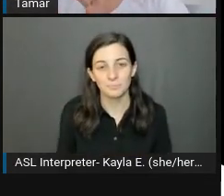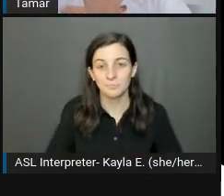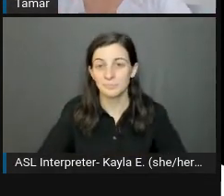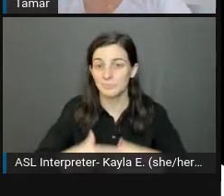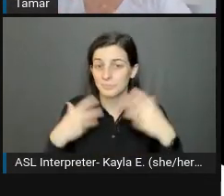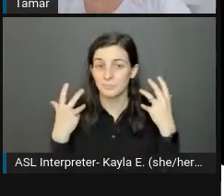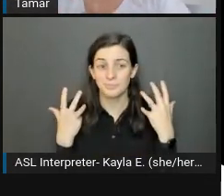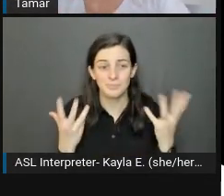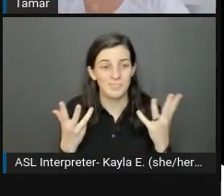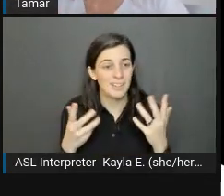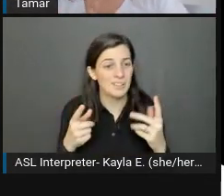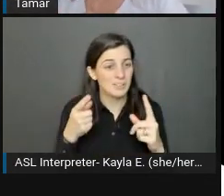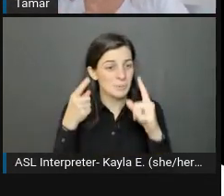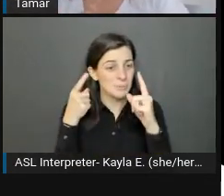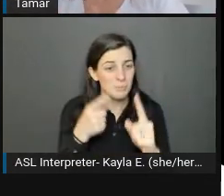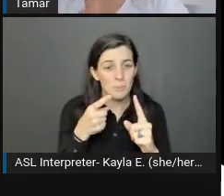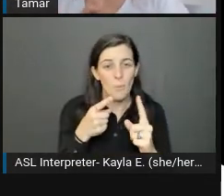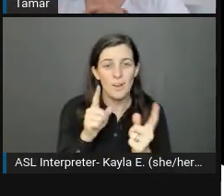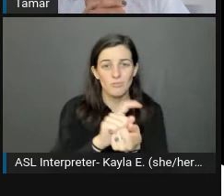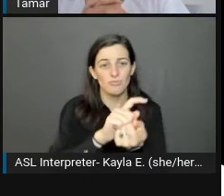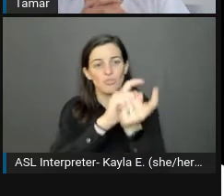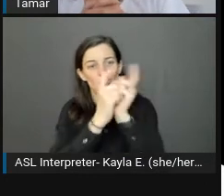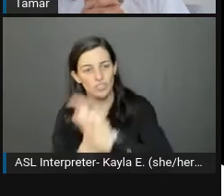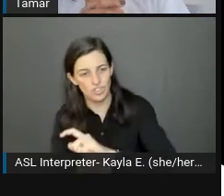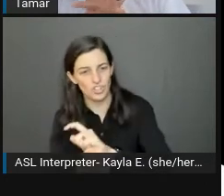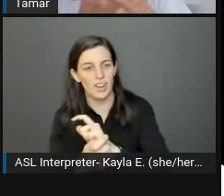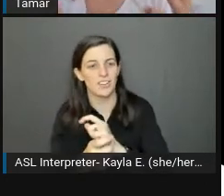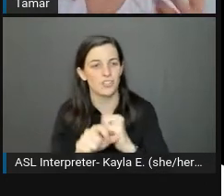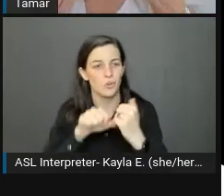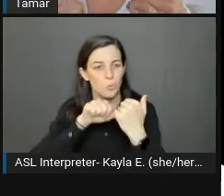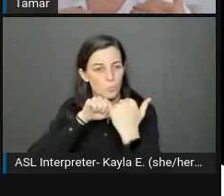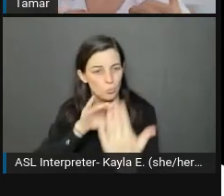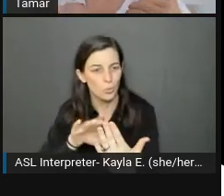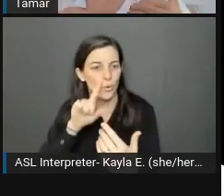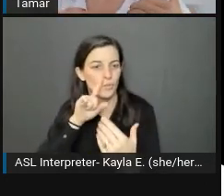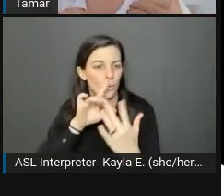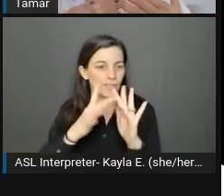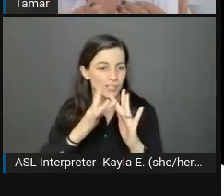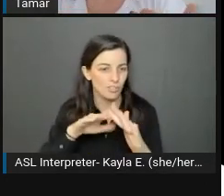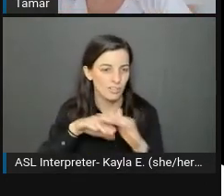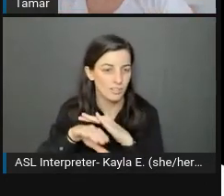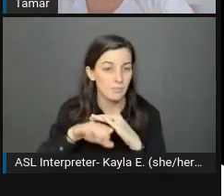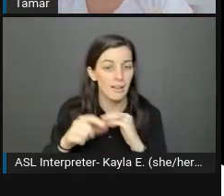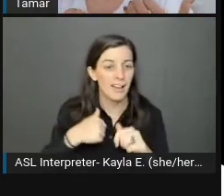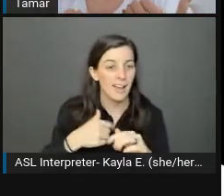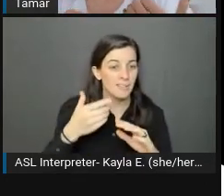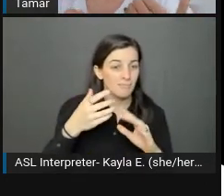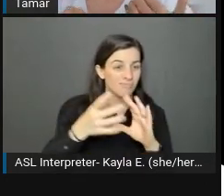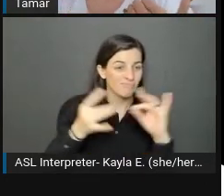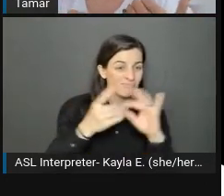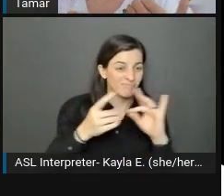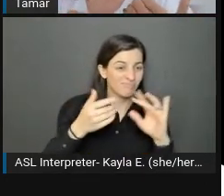The whole idea is to come in to change the approach to digital accessibility. I mentioned it in the beginning, where we find that organizations